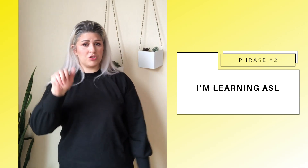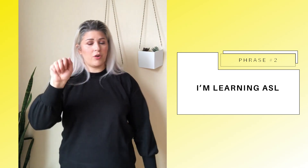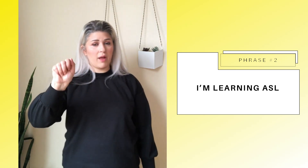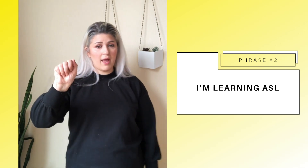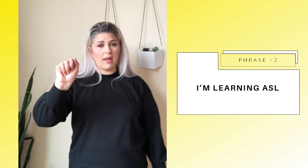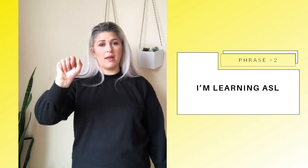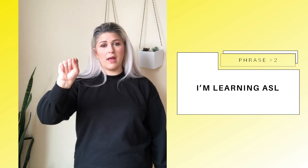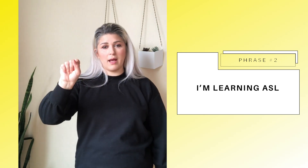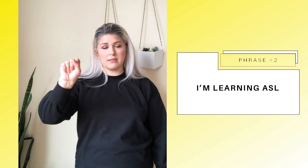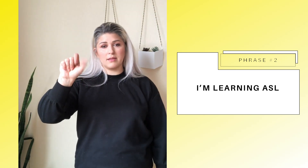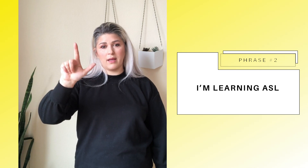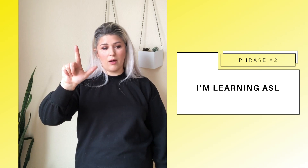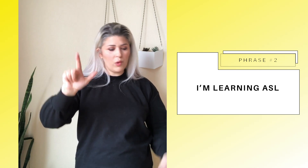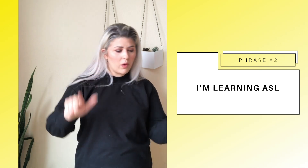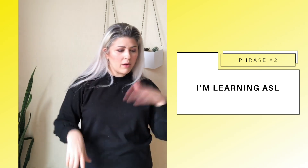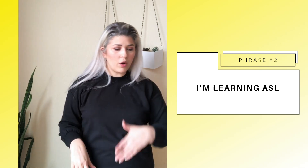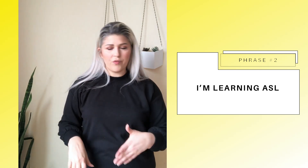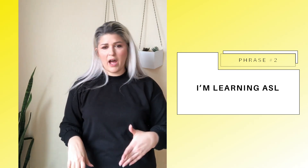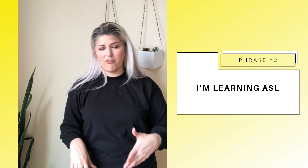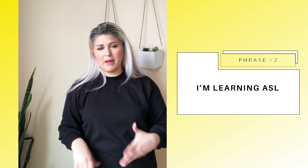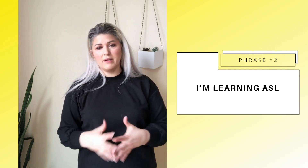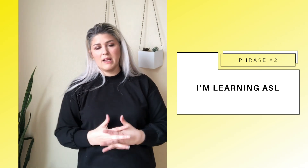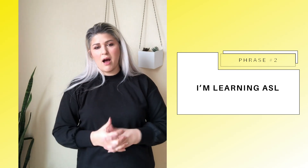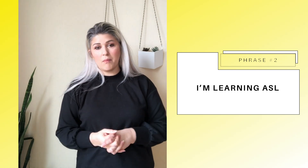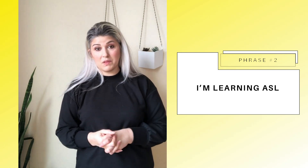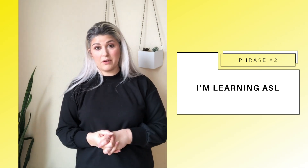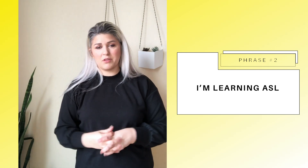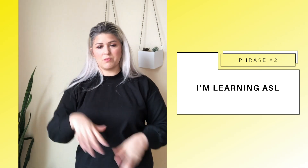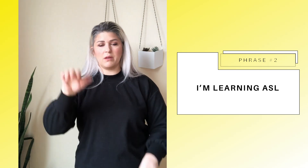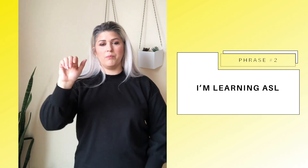just go a S. L we will be going on with the alphabet. Um, later this week,